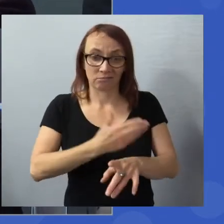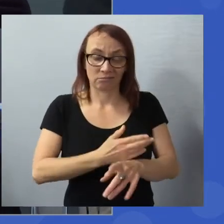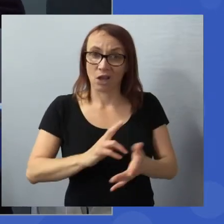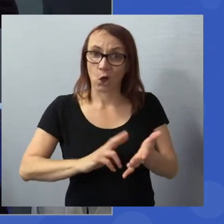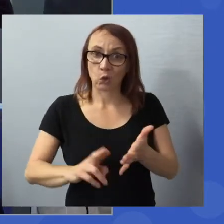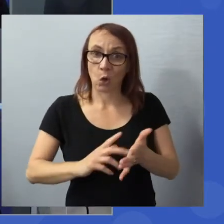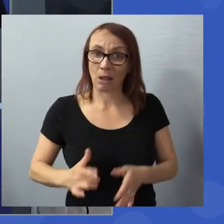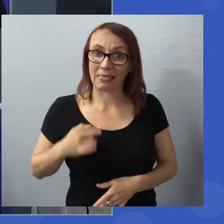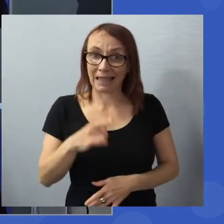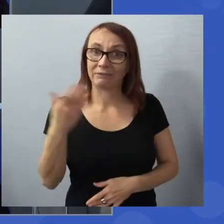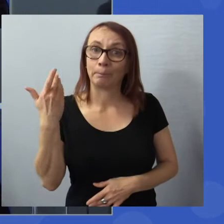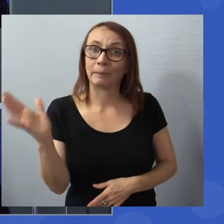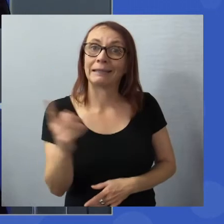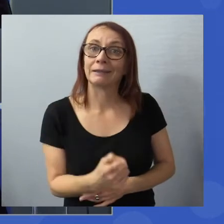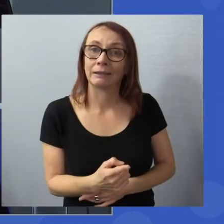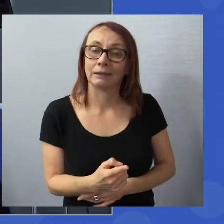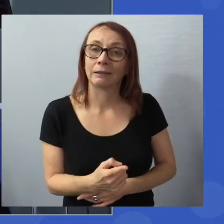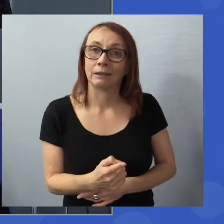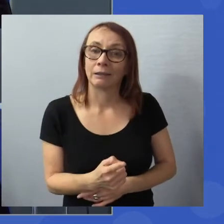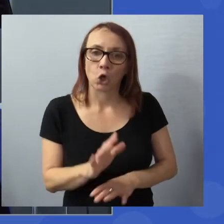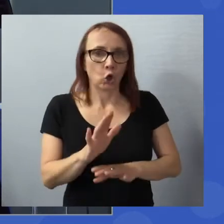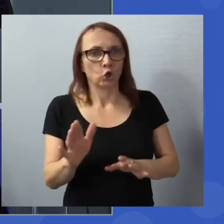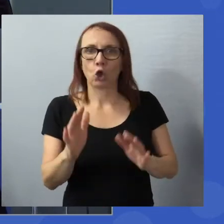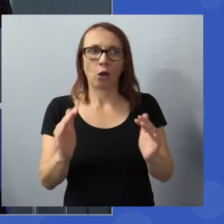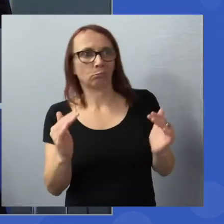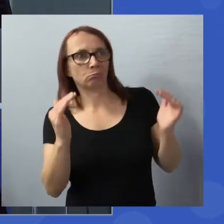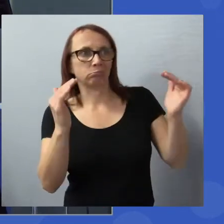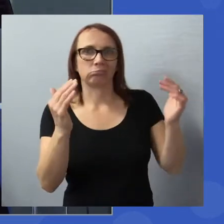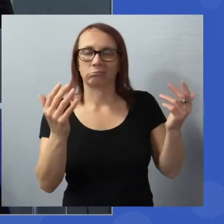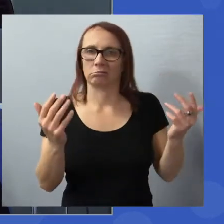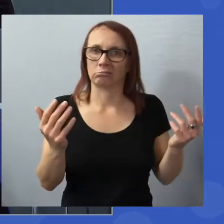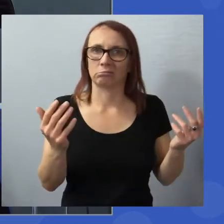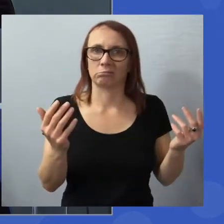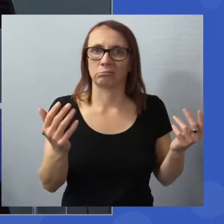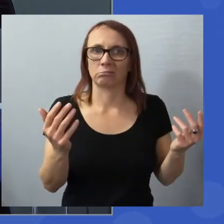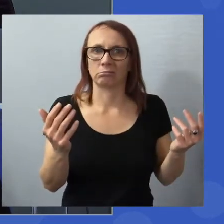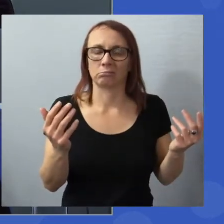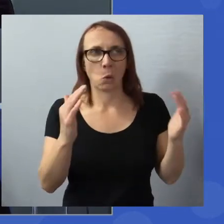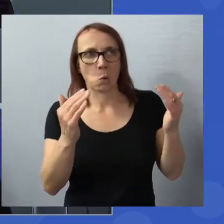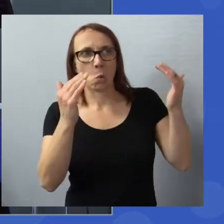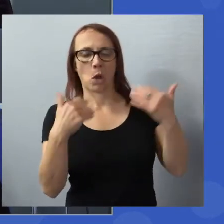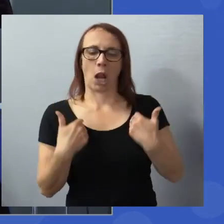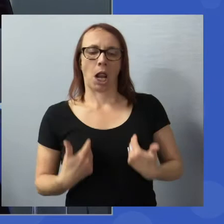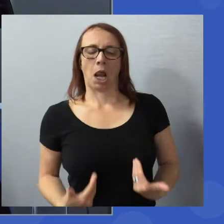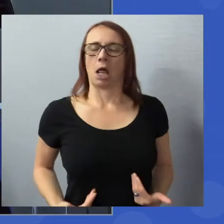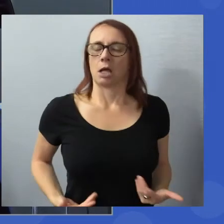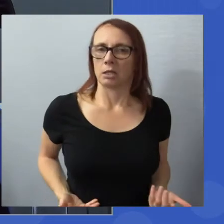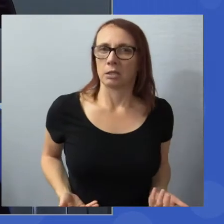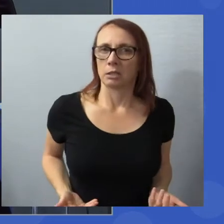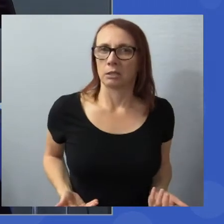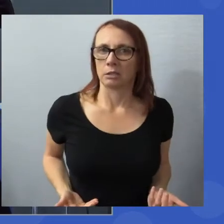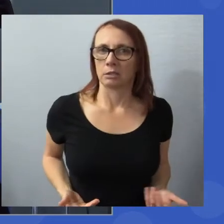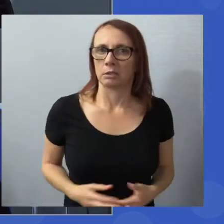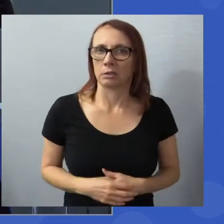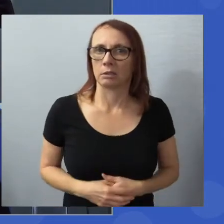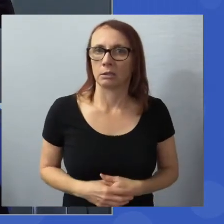ordinary jobs you know they're not all you know high-powered people but when it